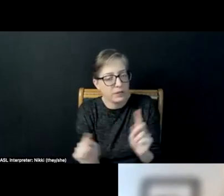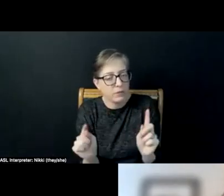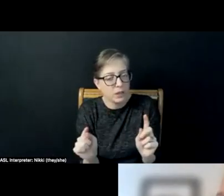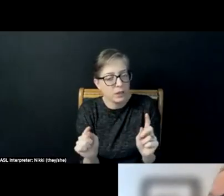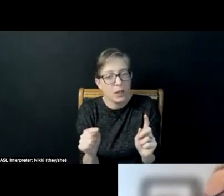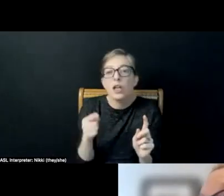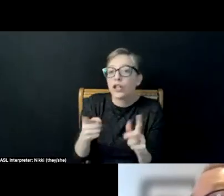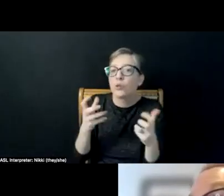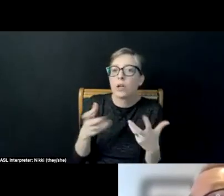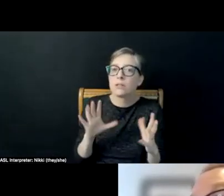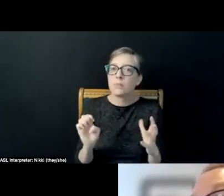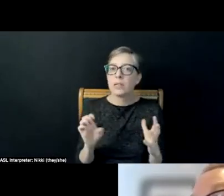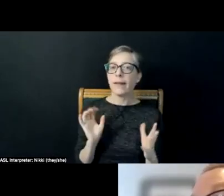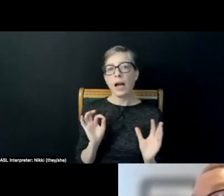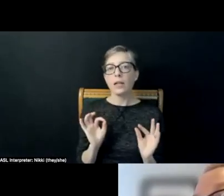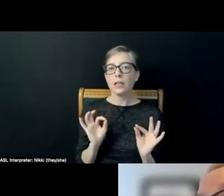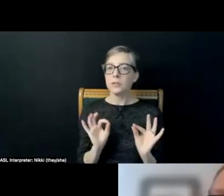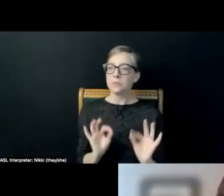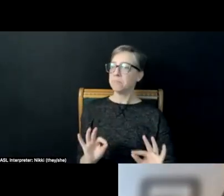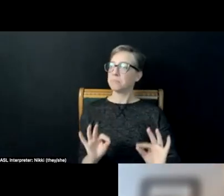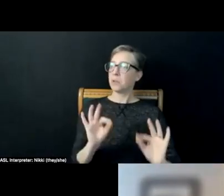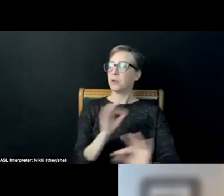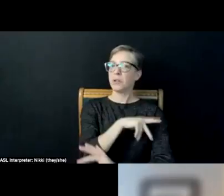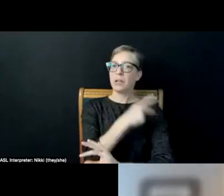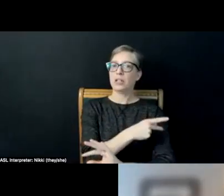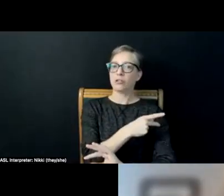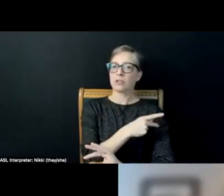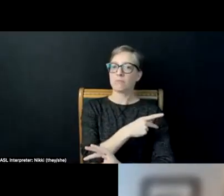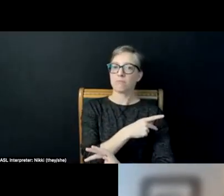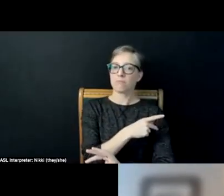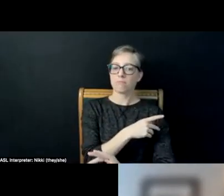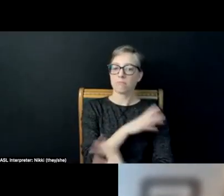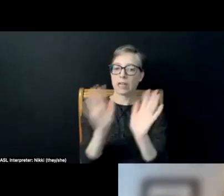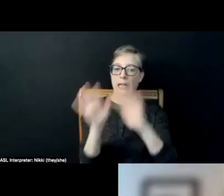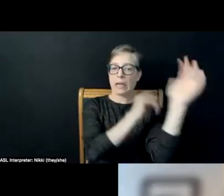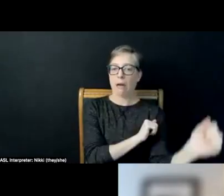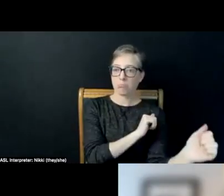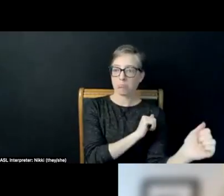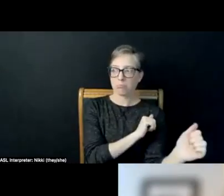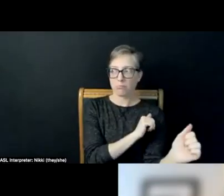without someone really making your life more difficult, I think. Then you add that layer of being the parent. I think it's huge.